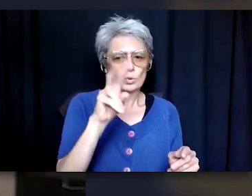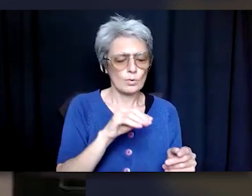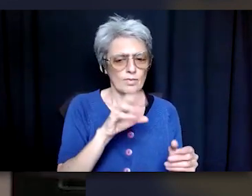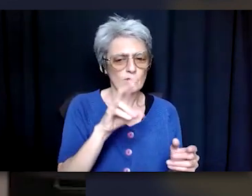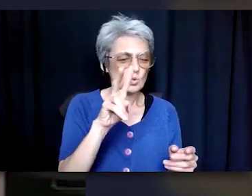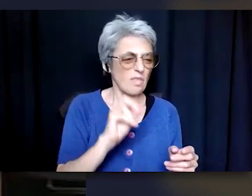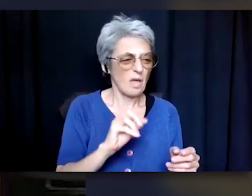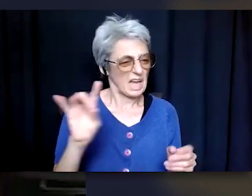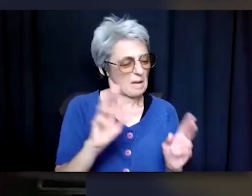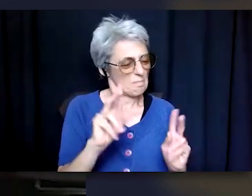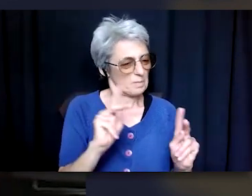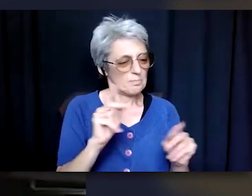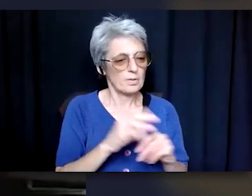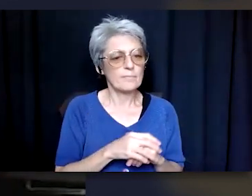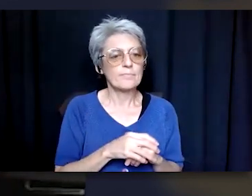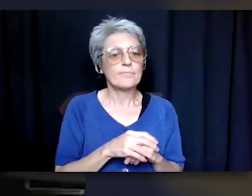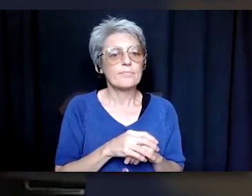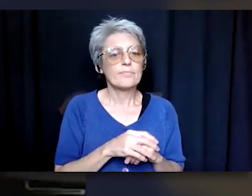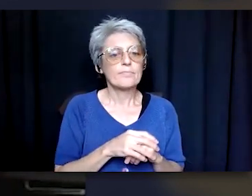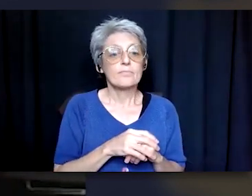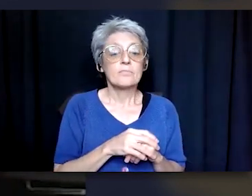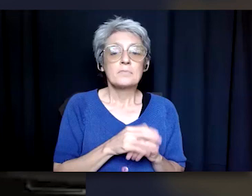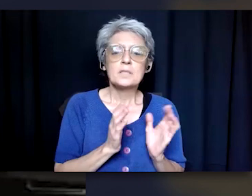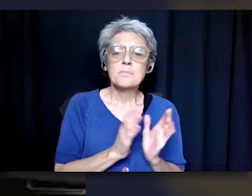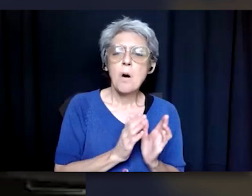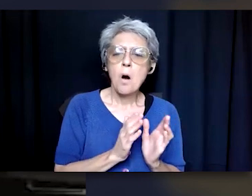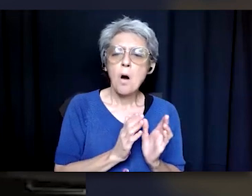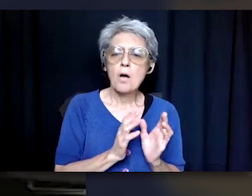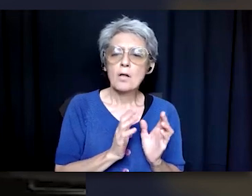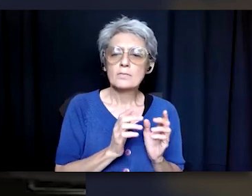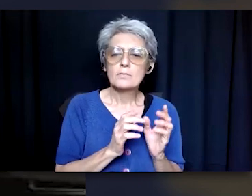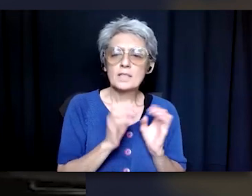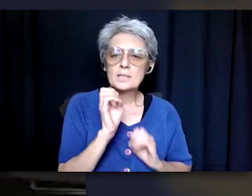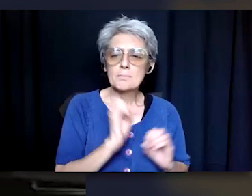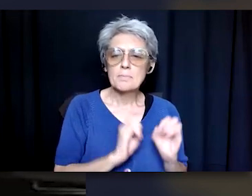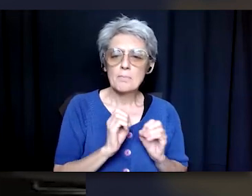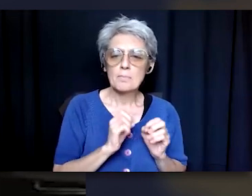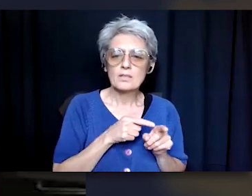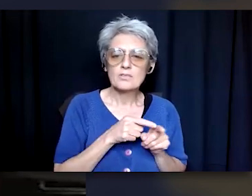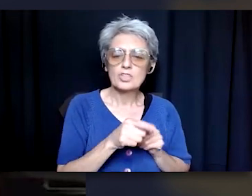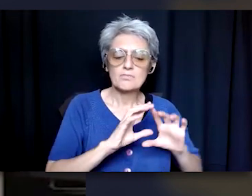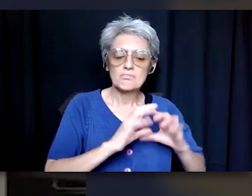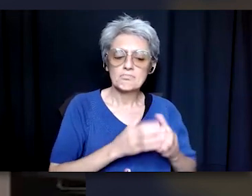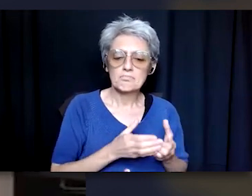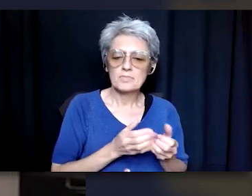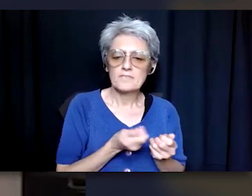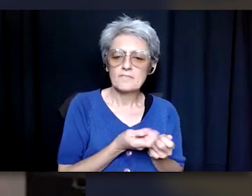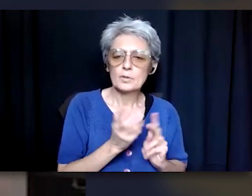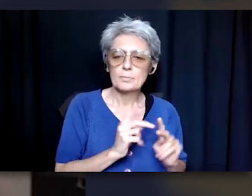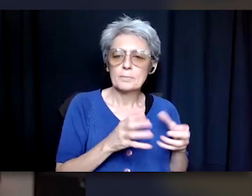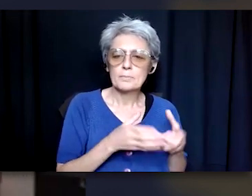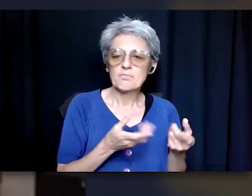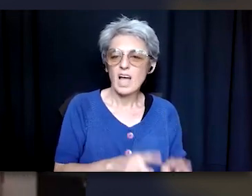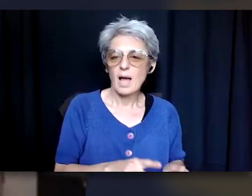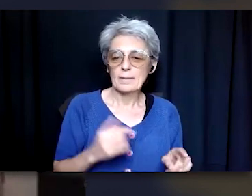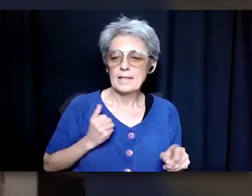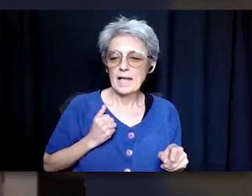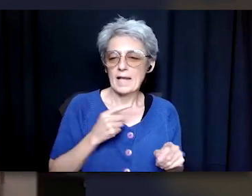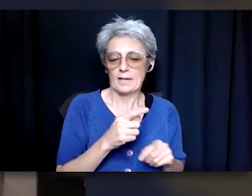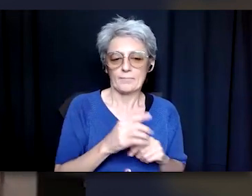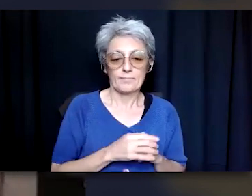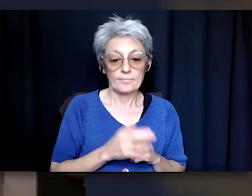niche experiment that happened in Canada. The funny story part is the word MOOC was coined in